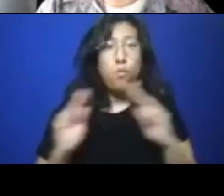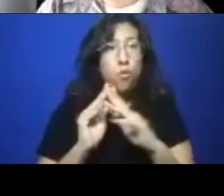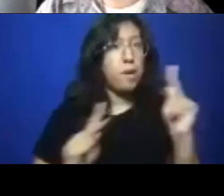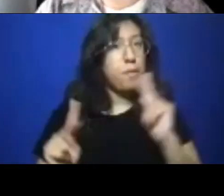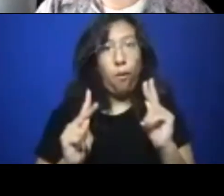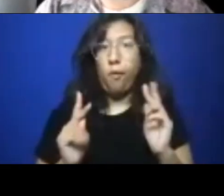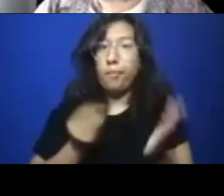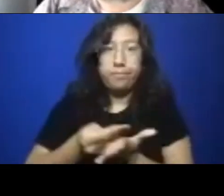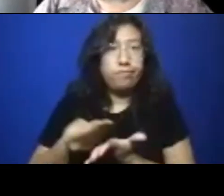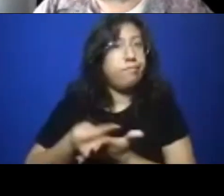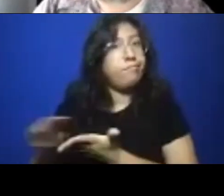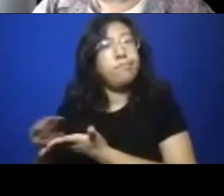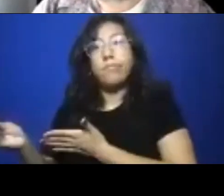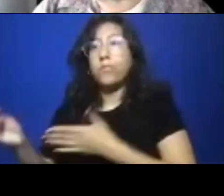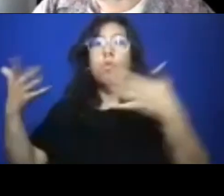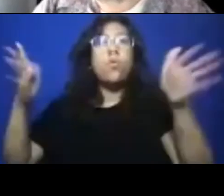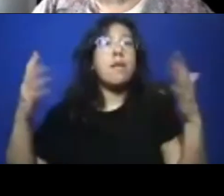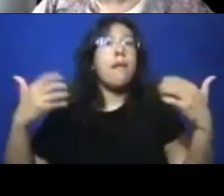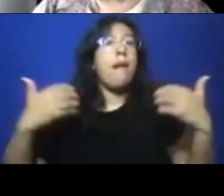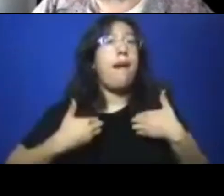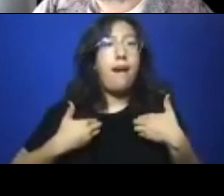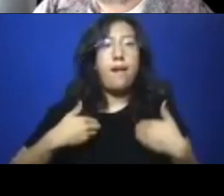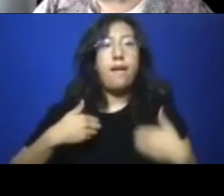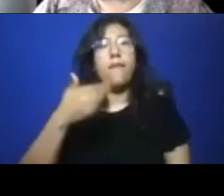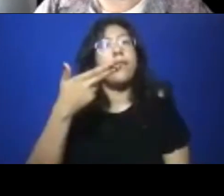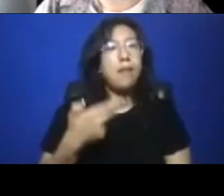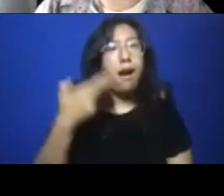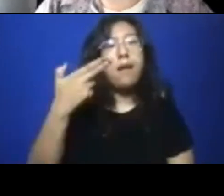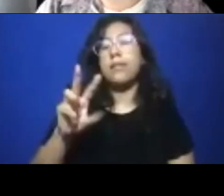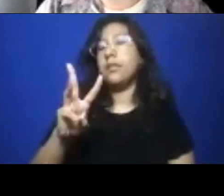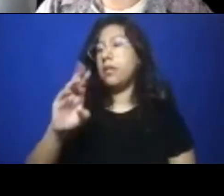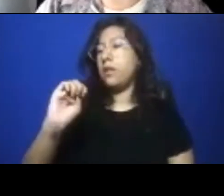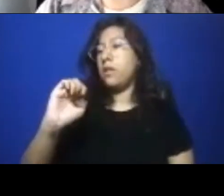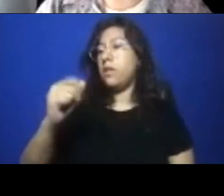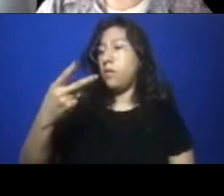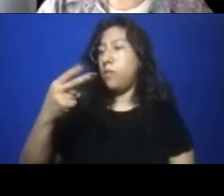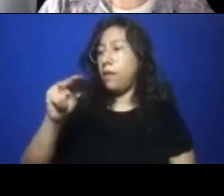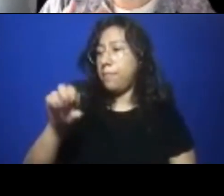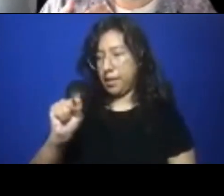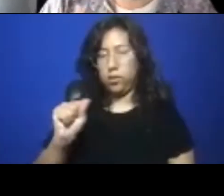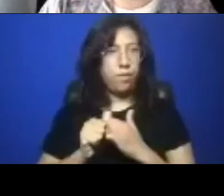are buying or having guns or weapons in their house and in their possession.